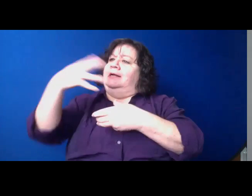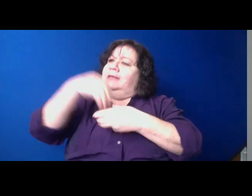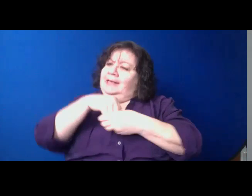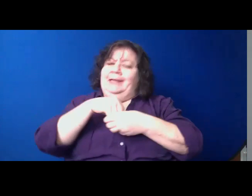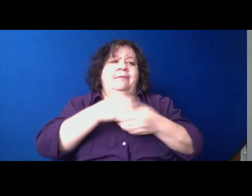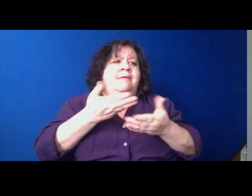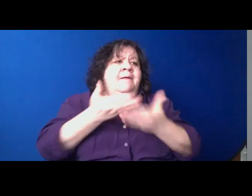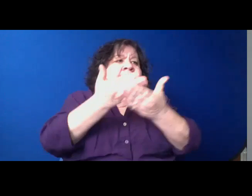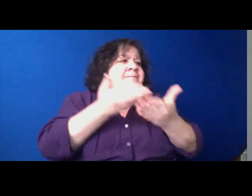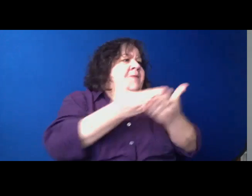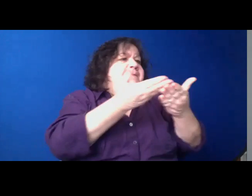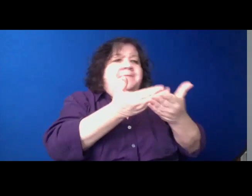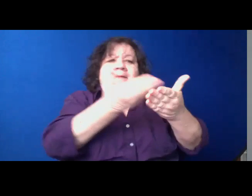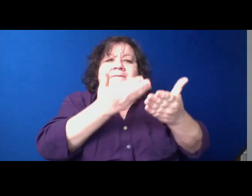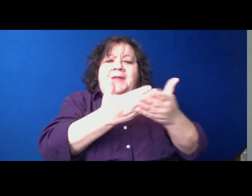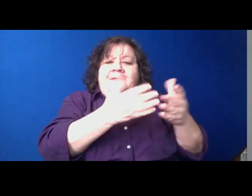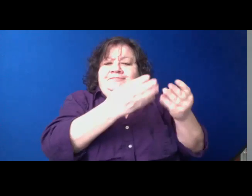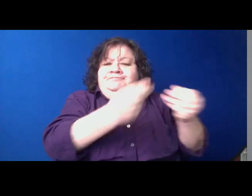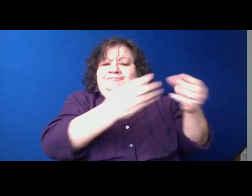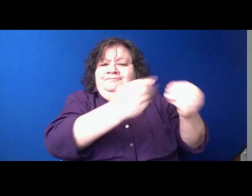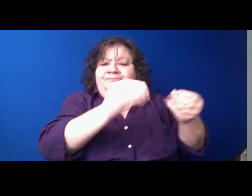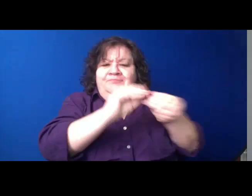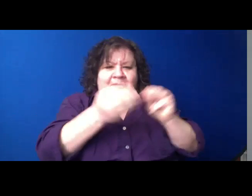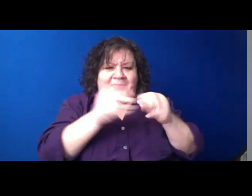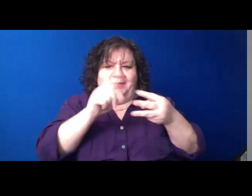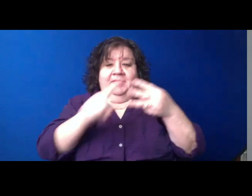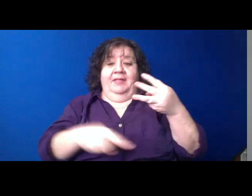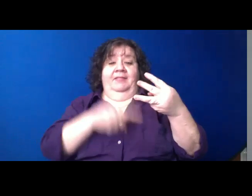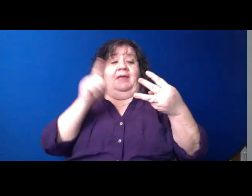be with us and hopefully we're going to have a fruitful conversation together